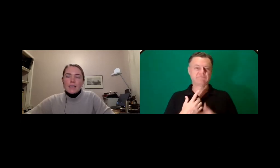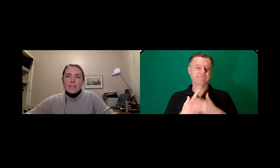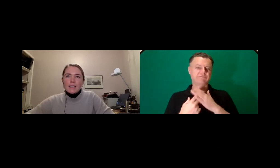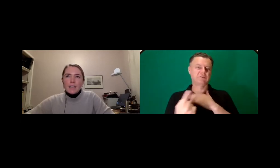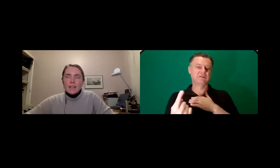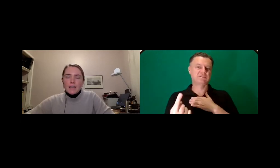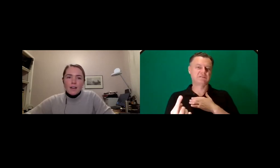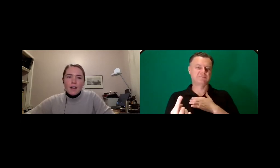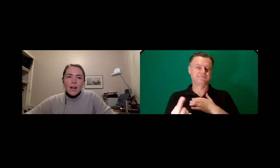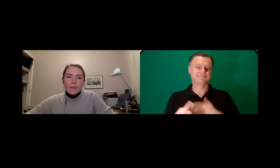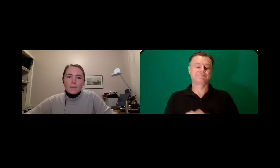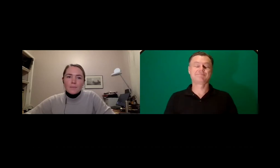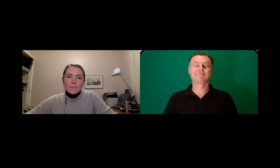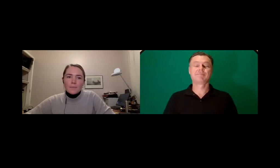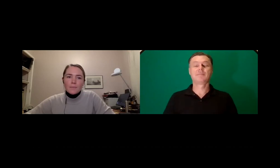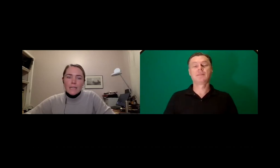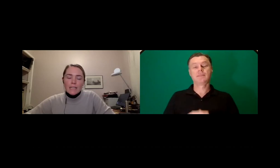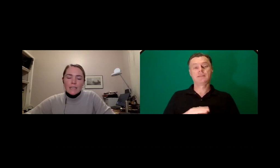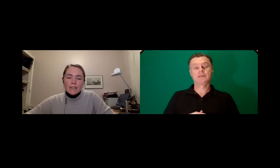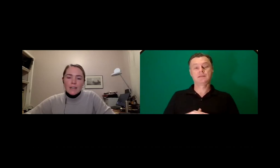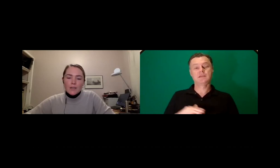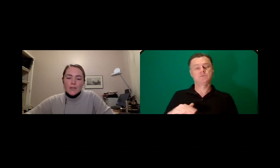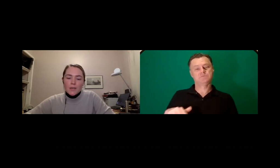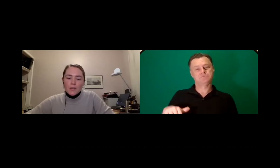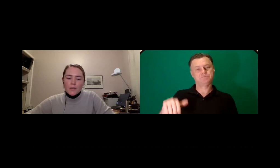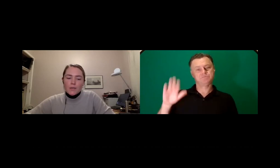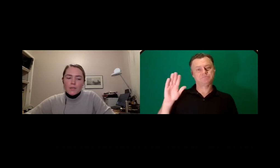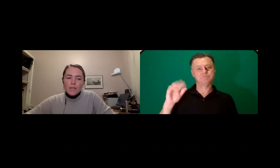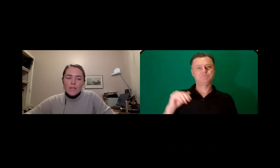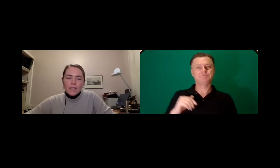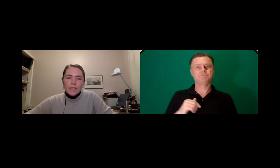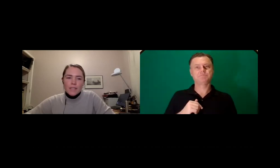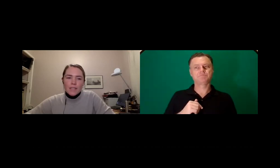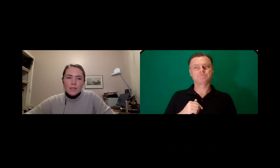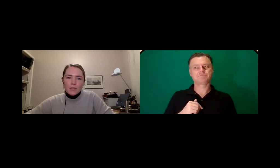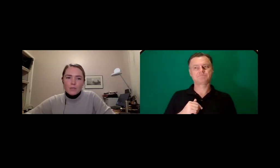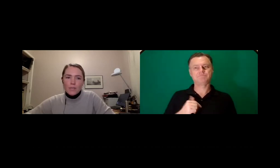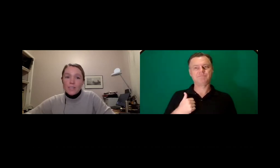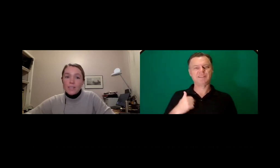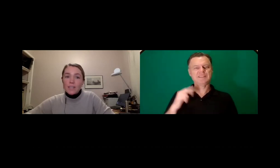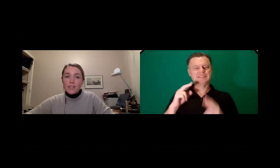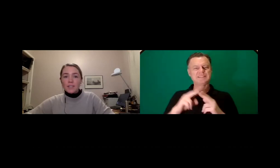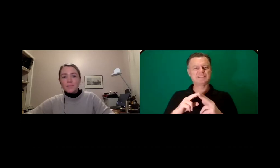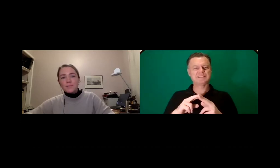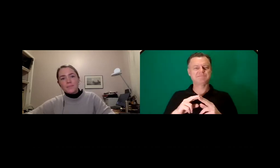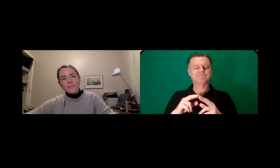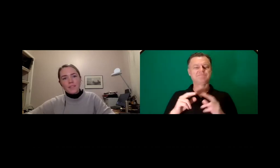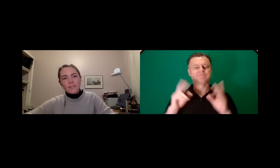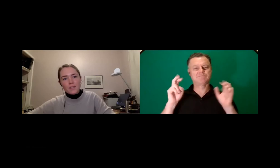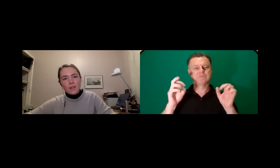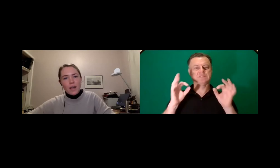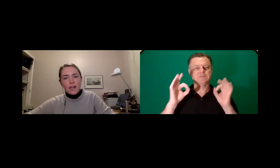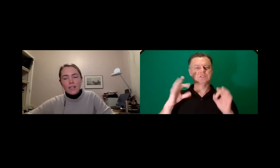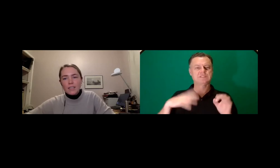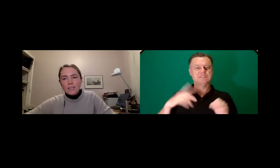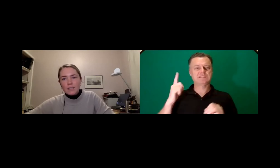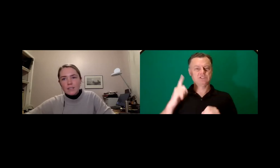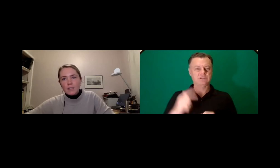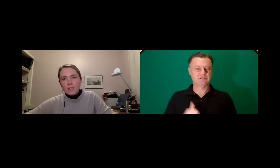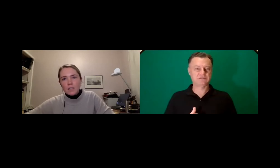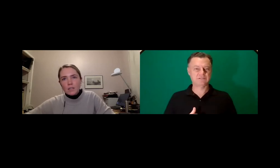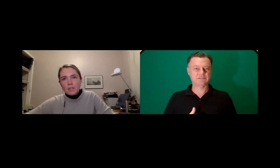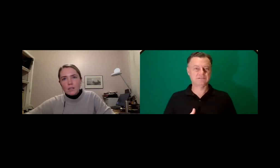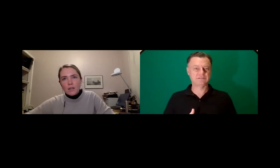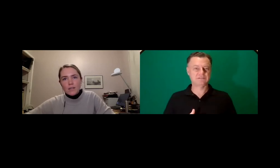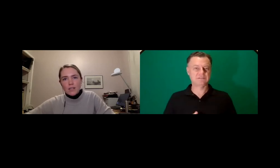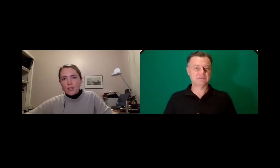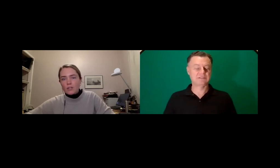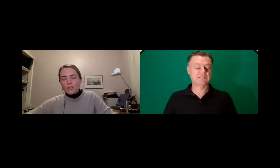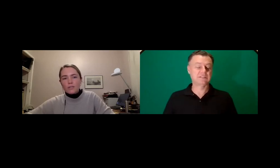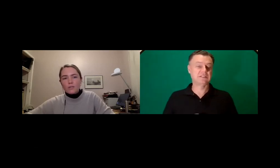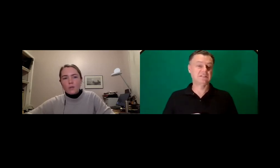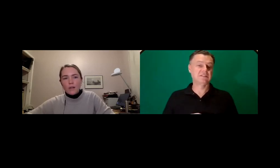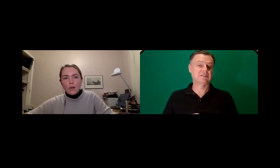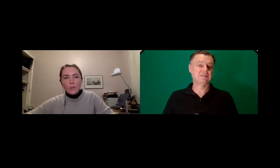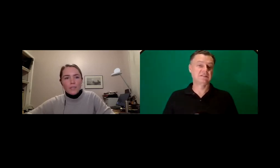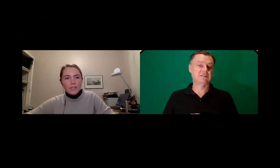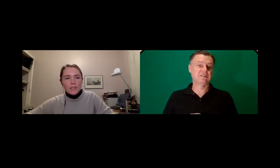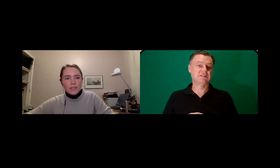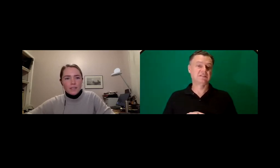And at that time I also had to see a special needs teacher so I was actually quite competent